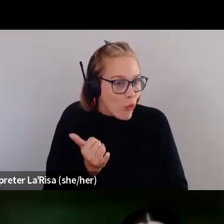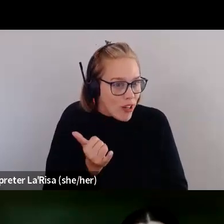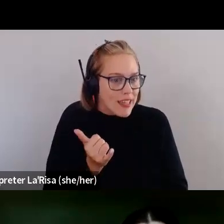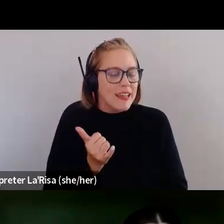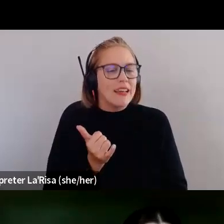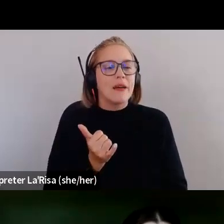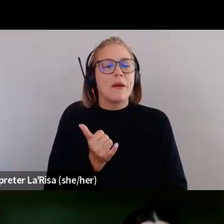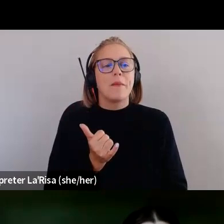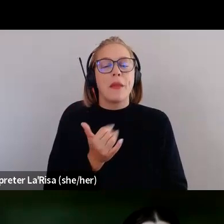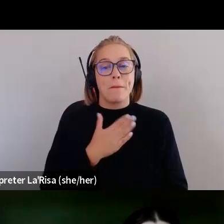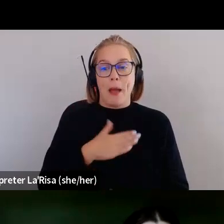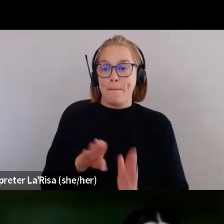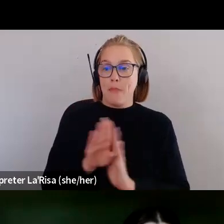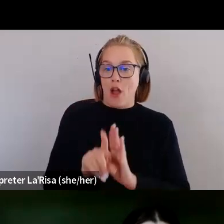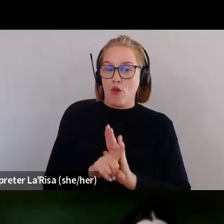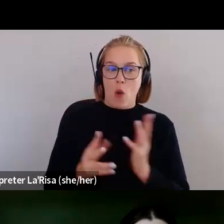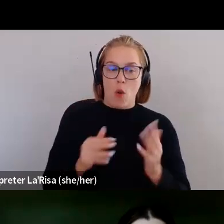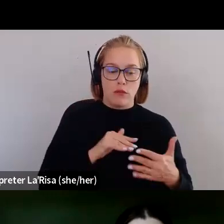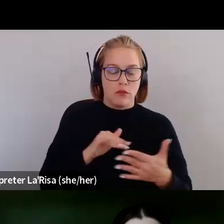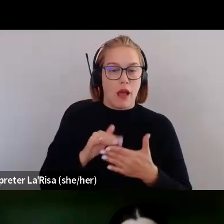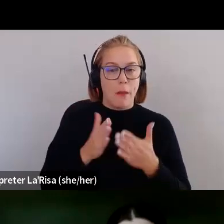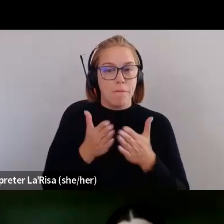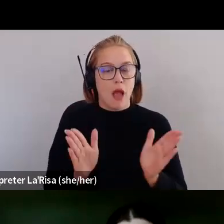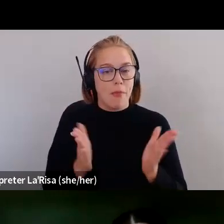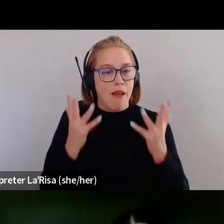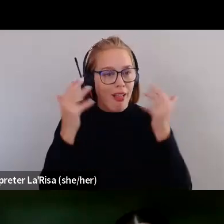I am also a mentor and I am excited to join everyone for these next couple